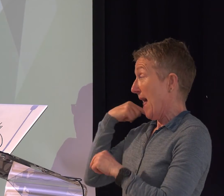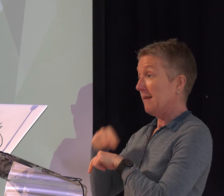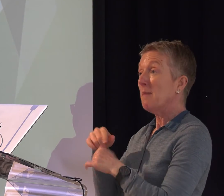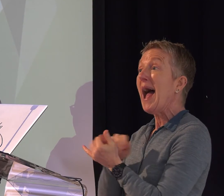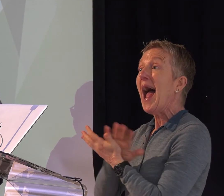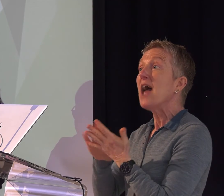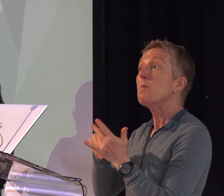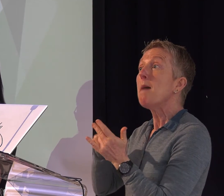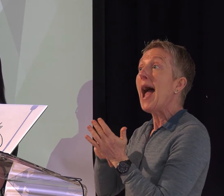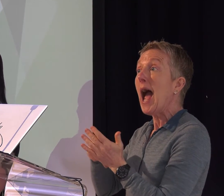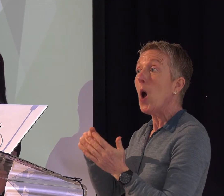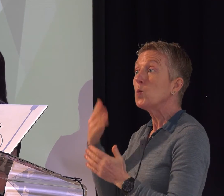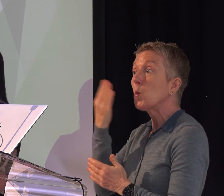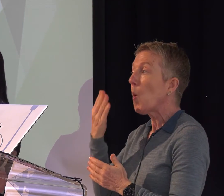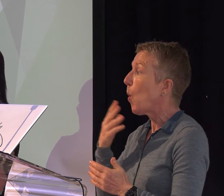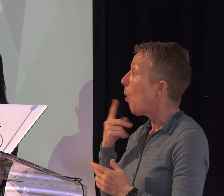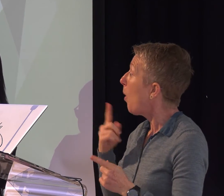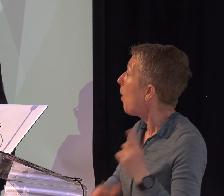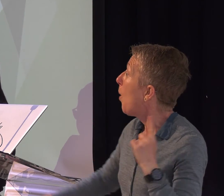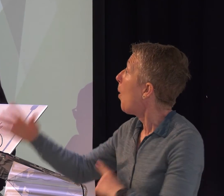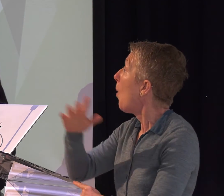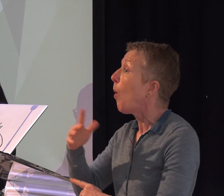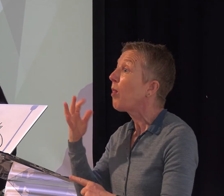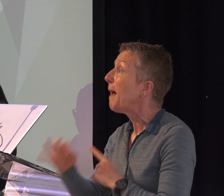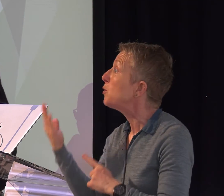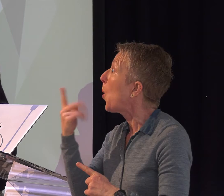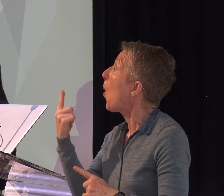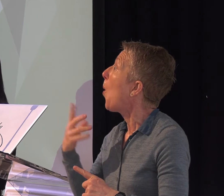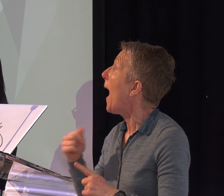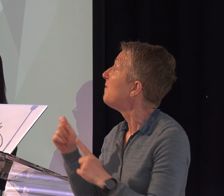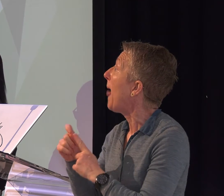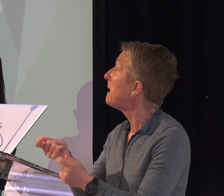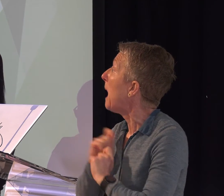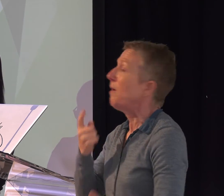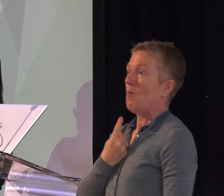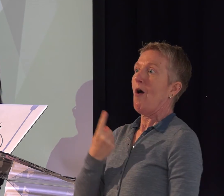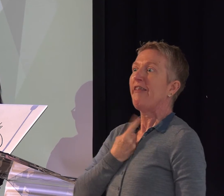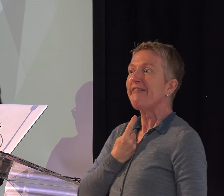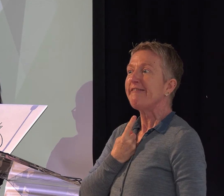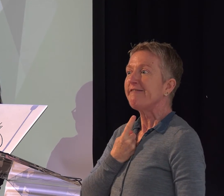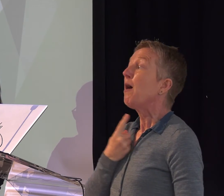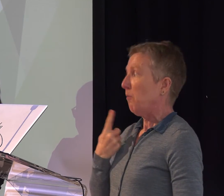that held the platinum level. Ashmount School continues to hold this level of successful achieving Platinum Artsmark